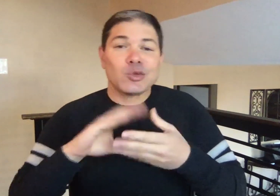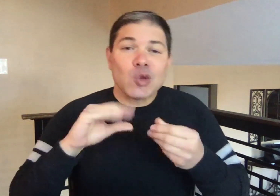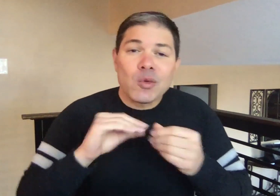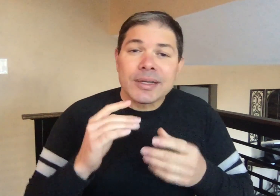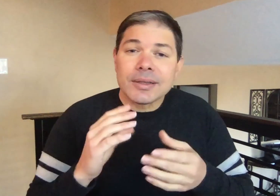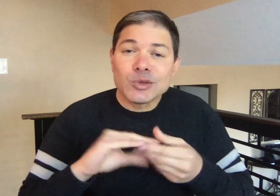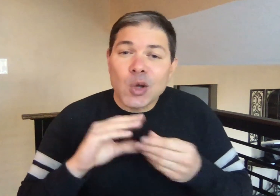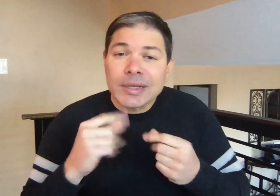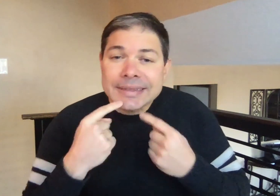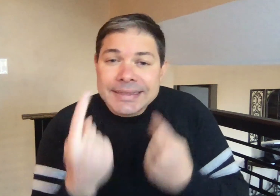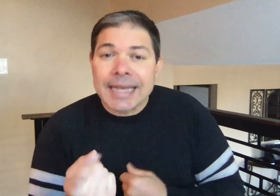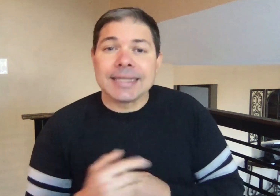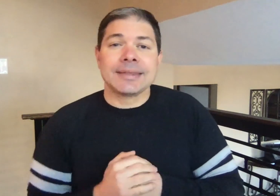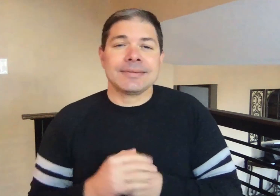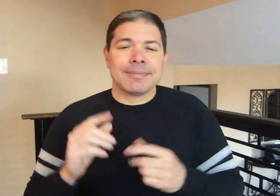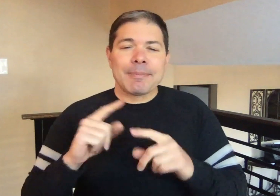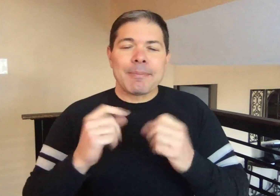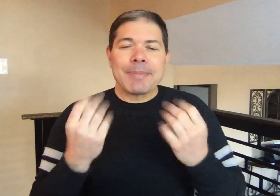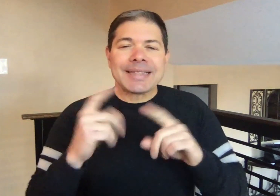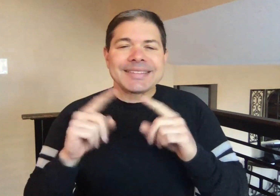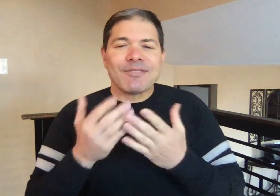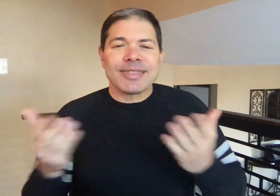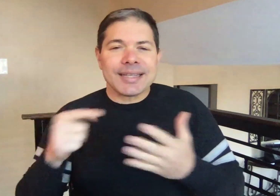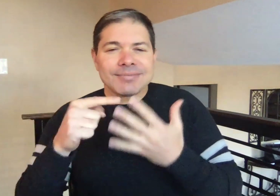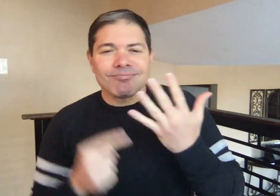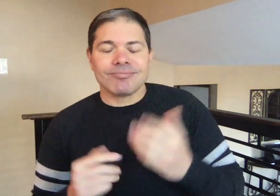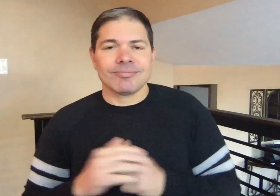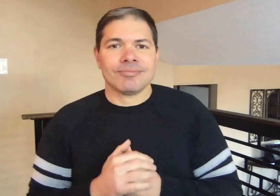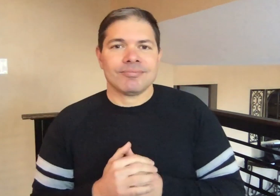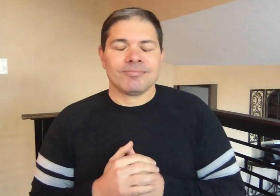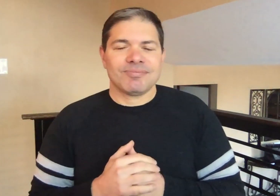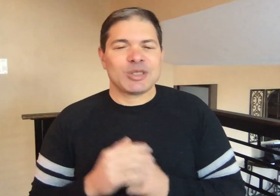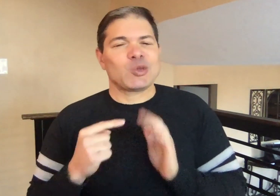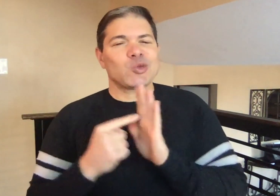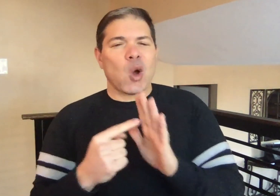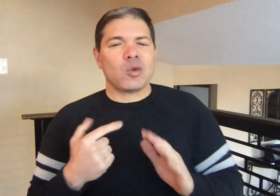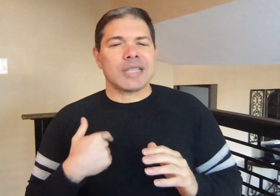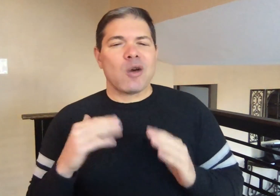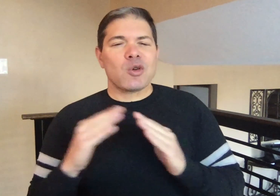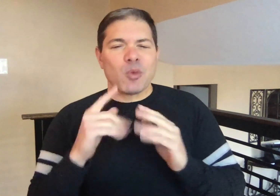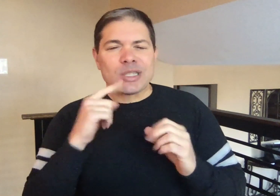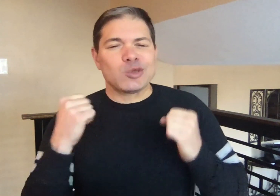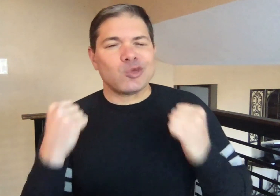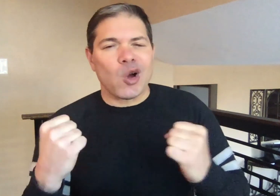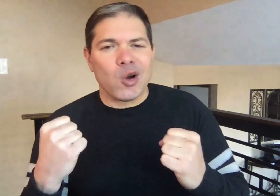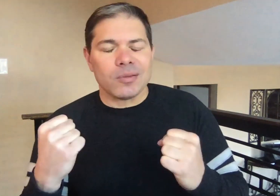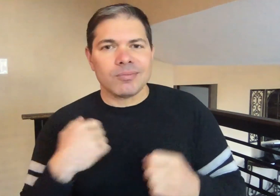each other through story telling. This time is showing how strong and